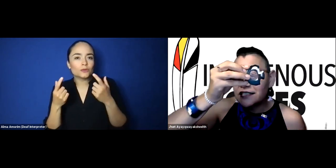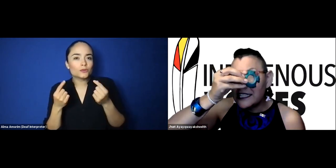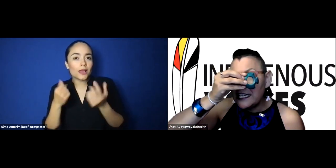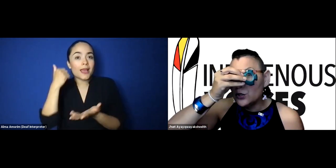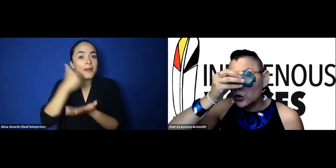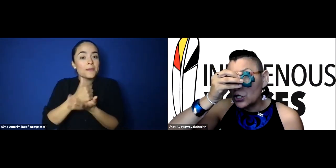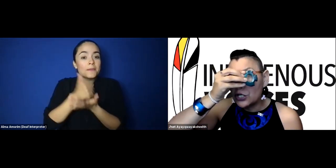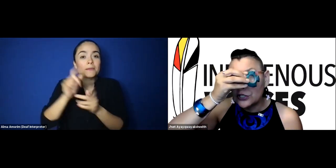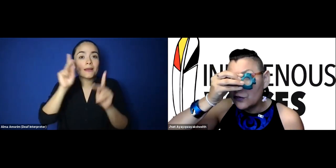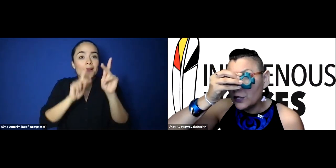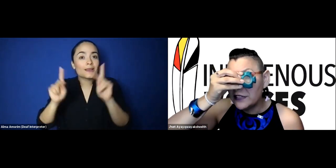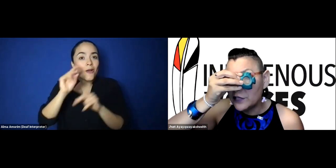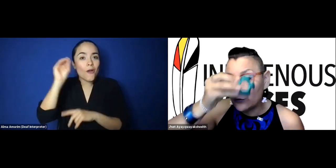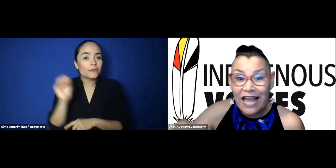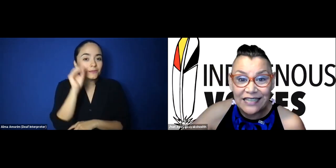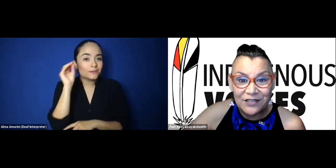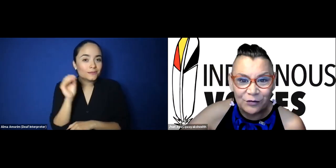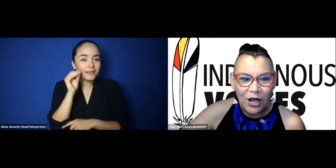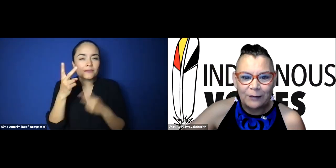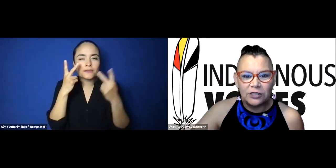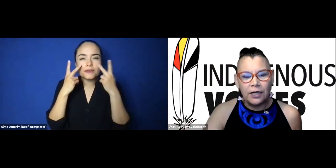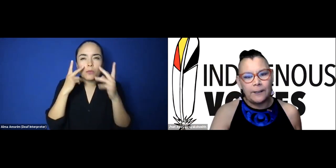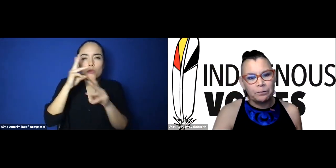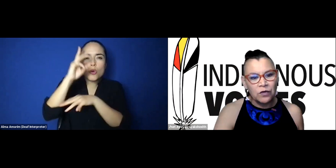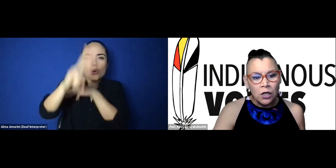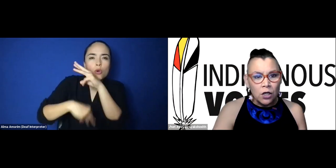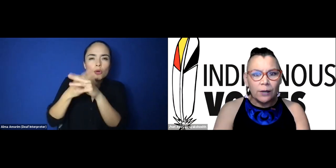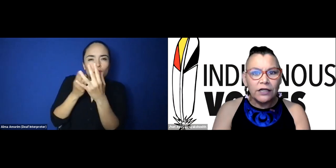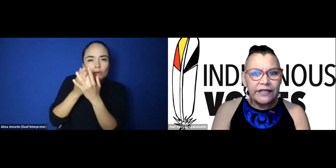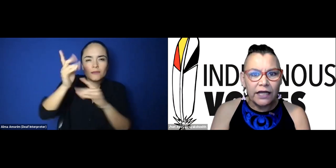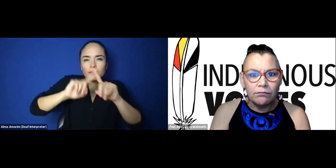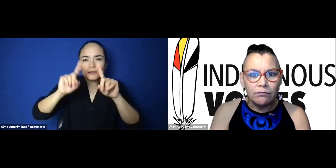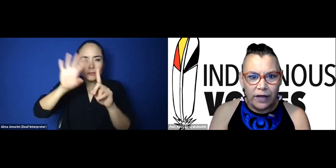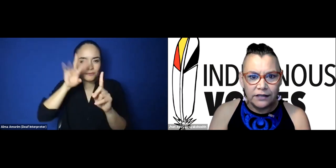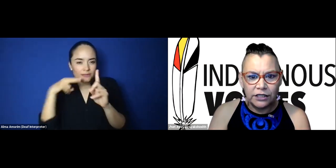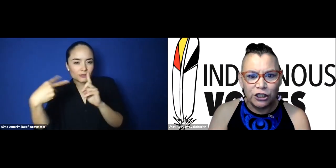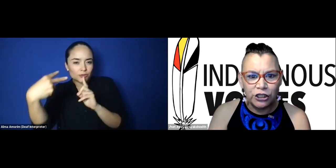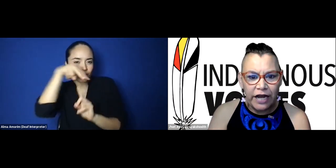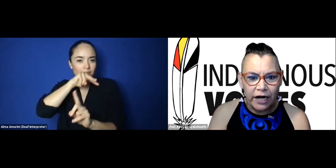see the world through a different lens from time to time. So I'm going to take a moment to share